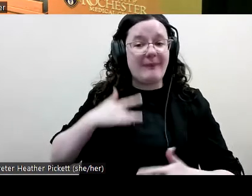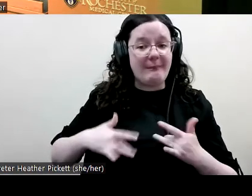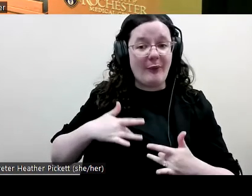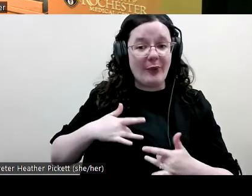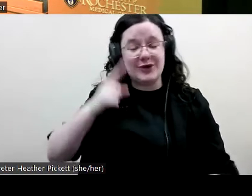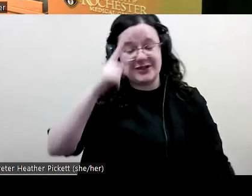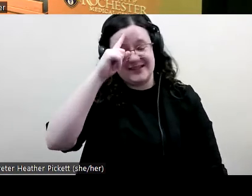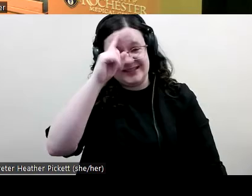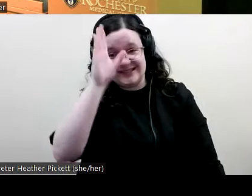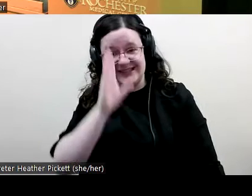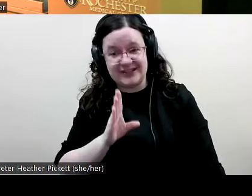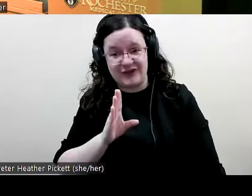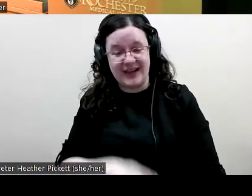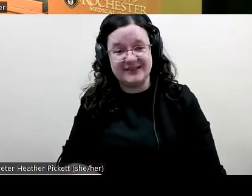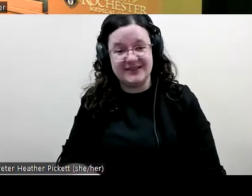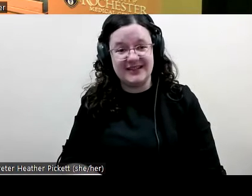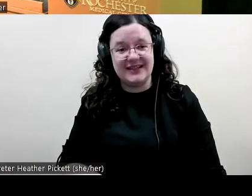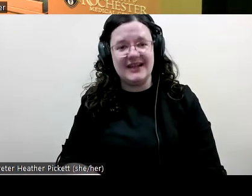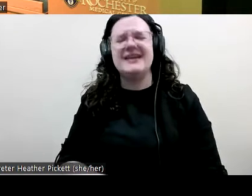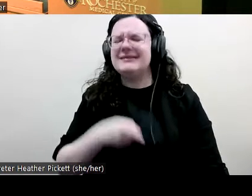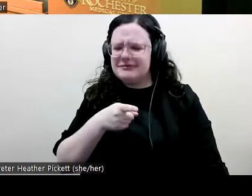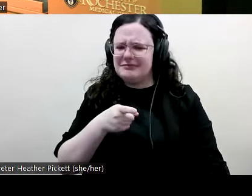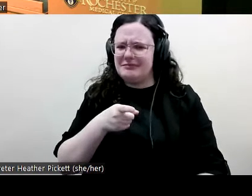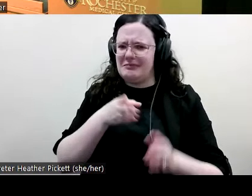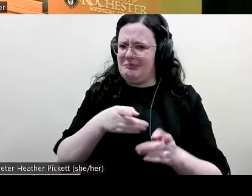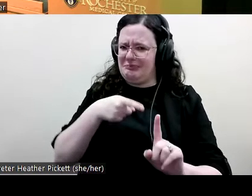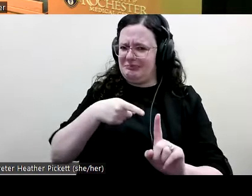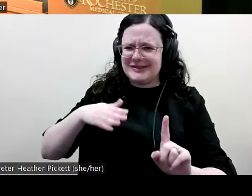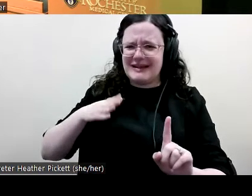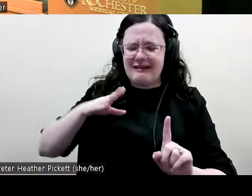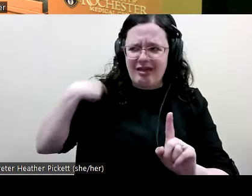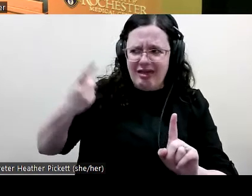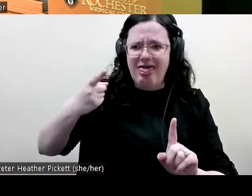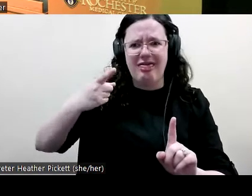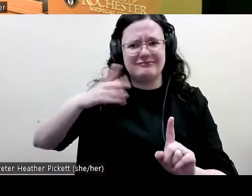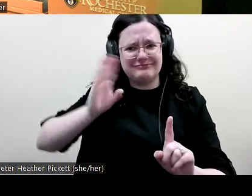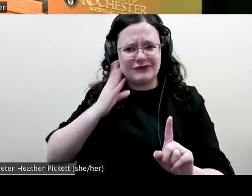have to understand the stressors that this place on the family um in the study that was done um